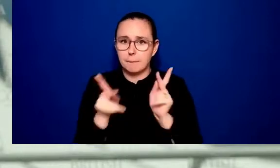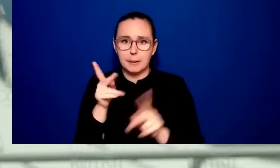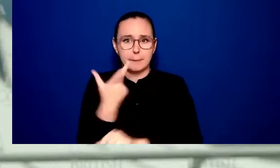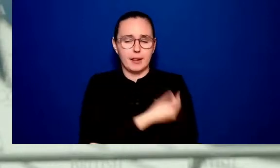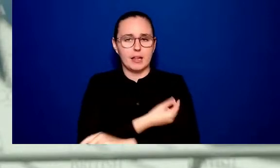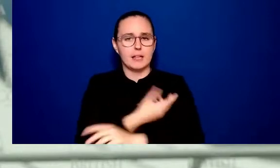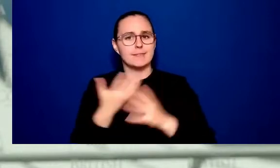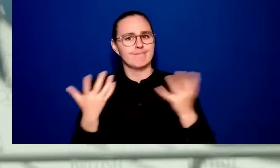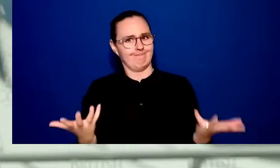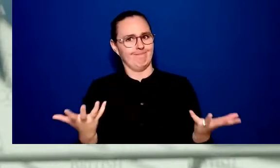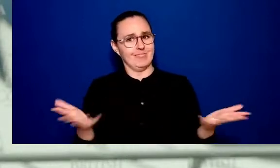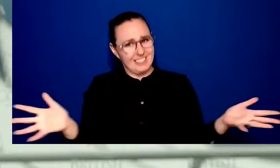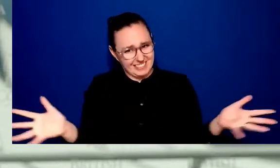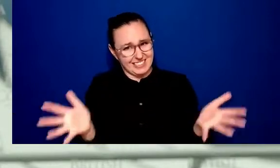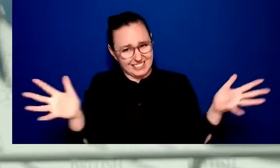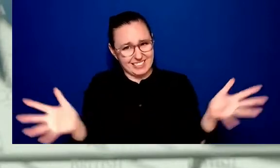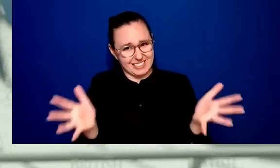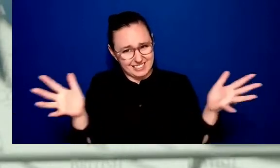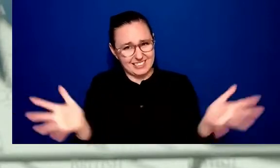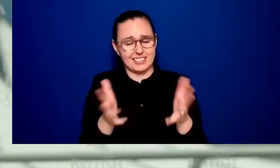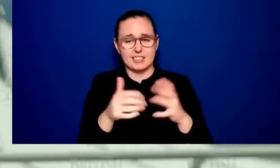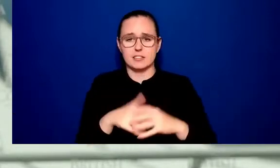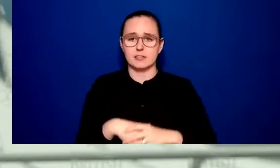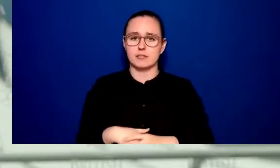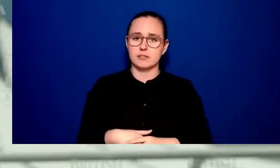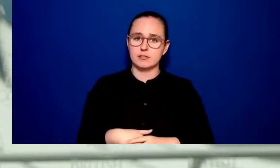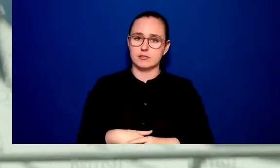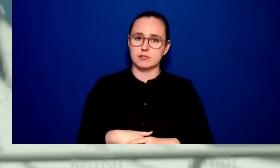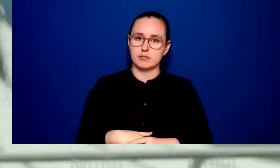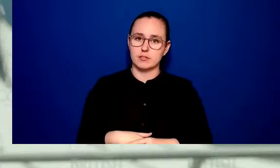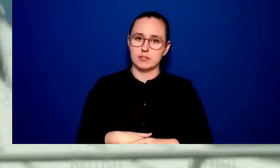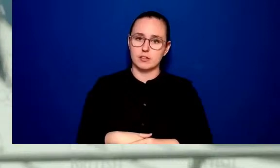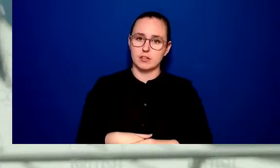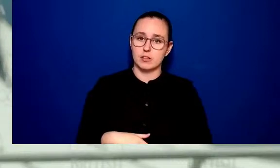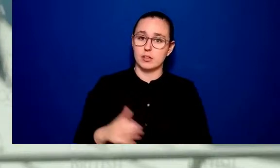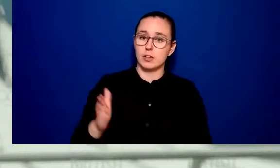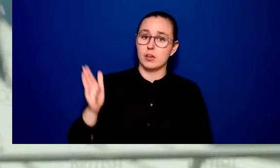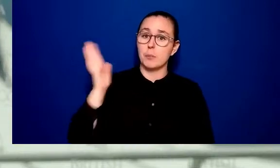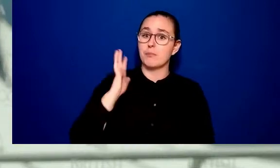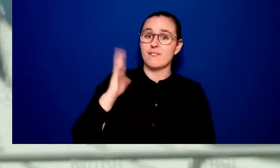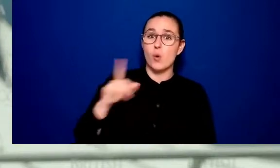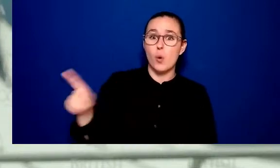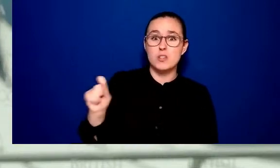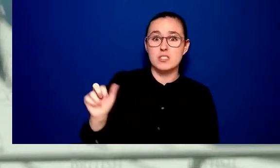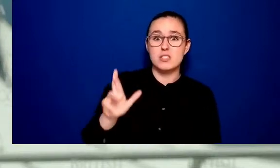the past, like in parts of Surrey in Vancouver coastal